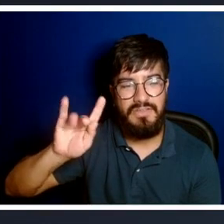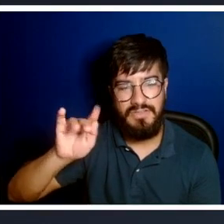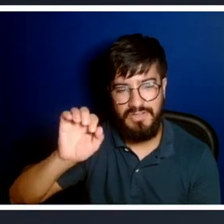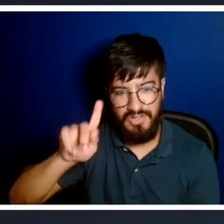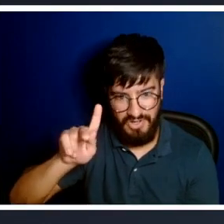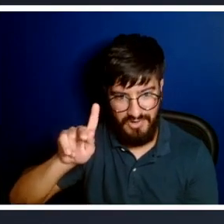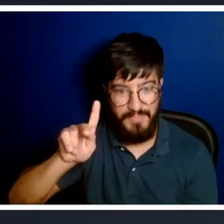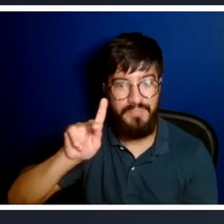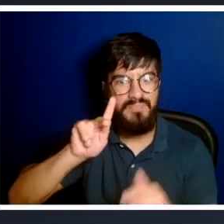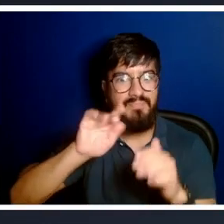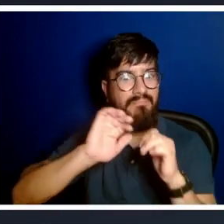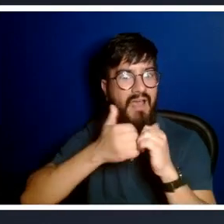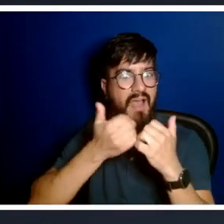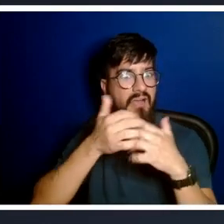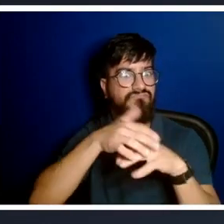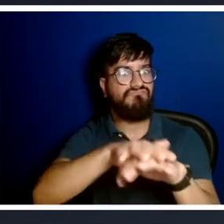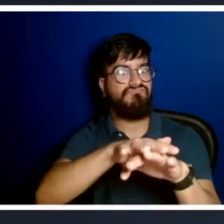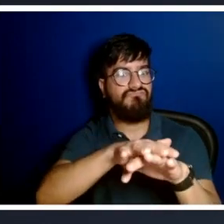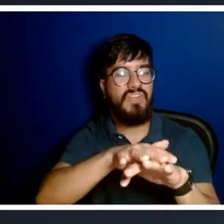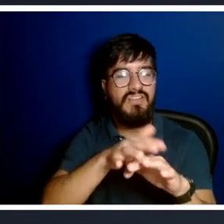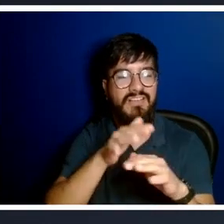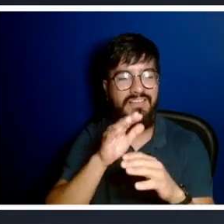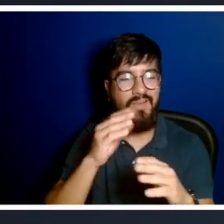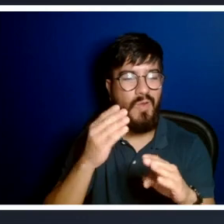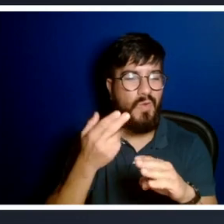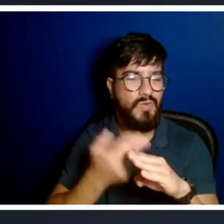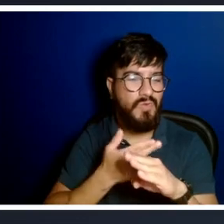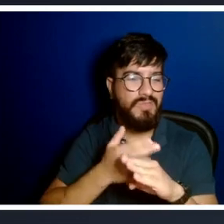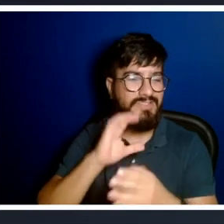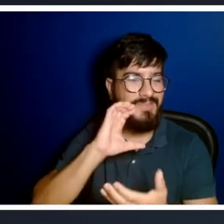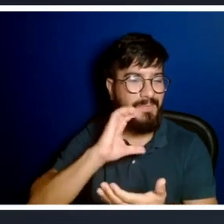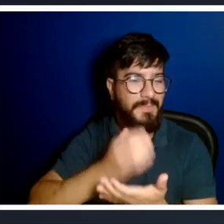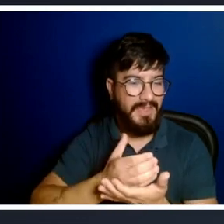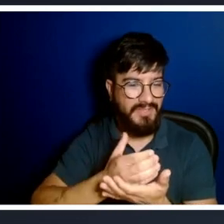biography of Clark. So, in this one brief video we pulled in science and art and design